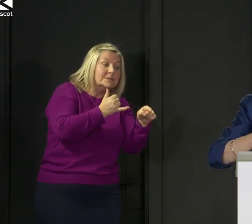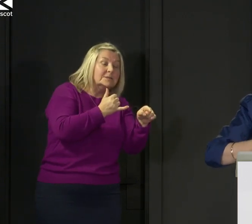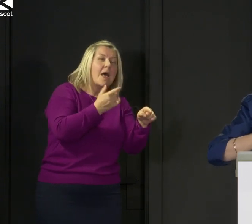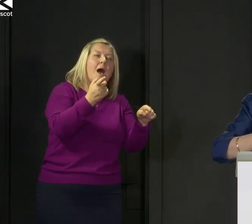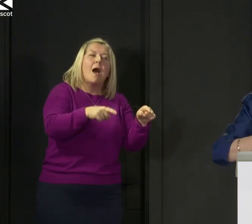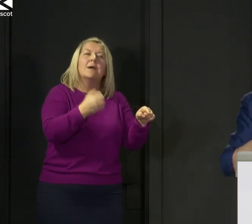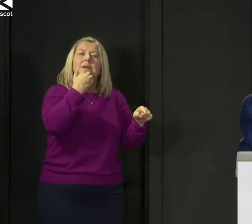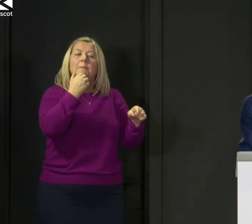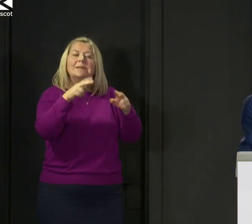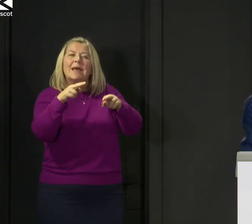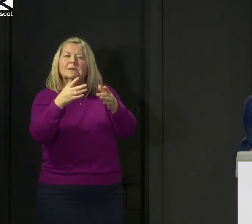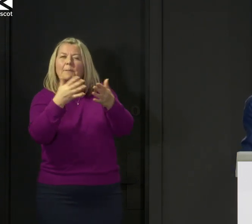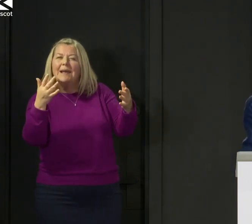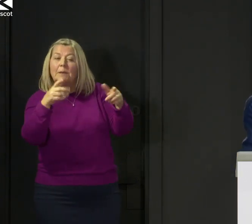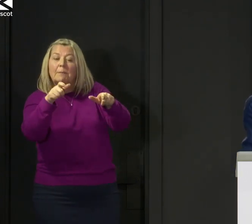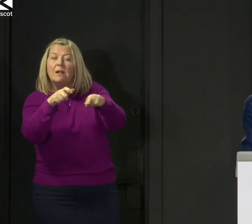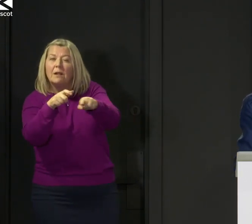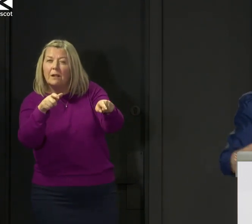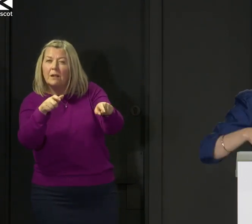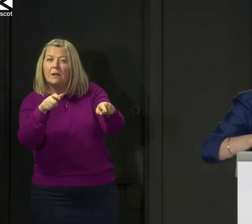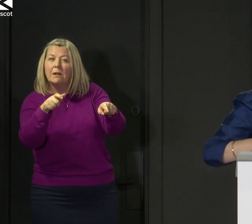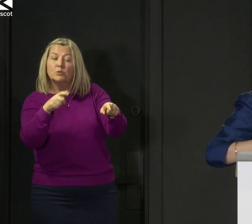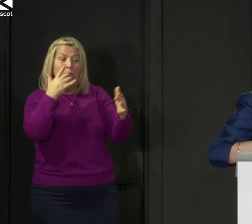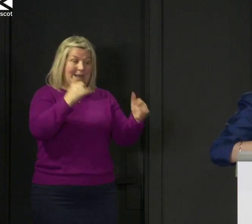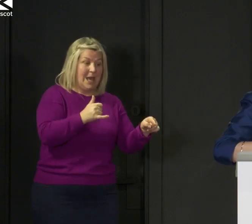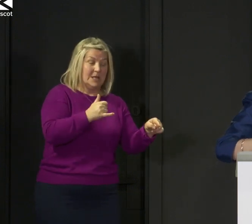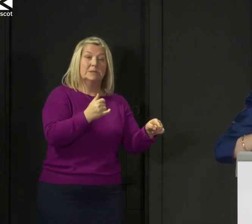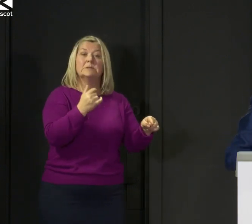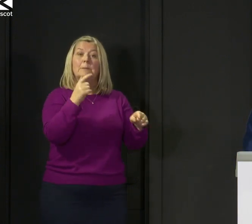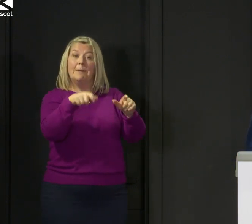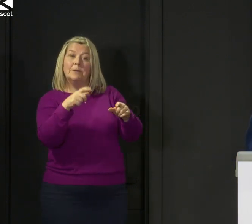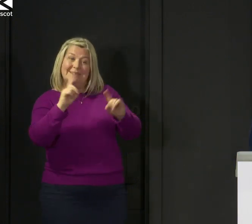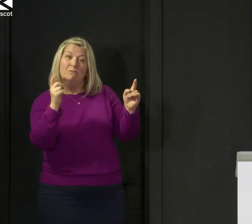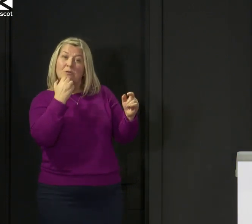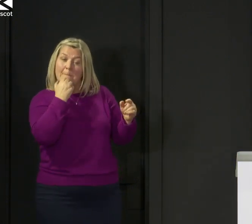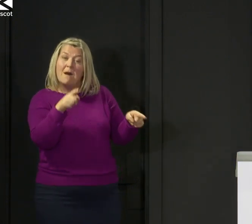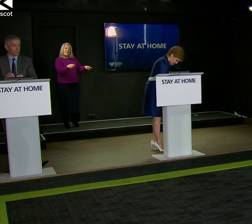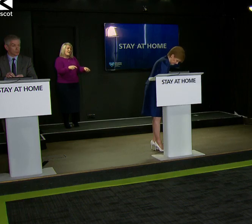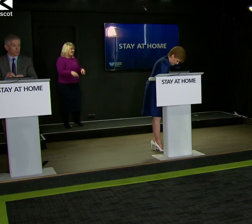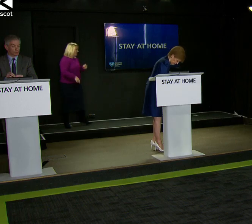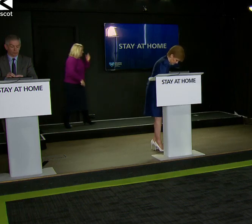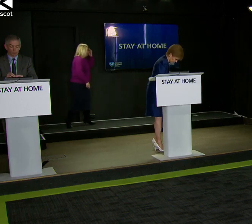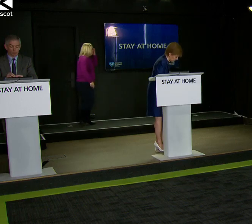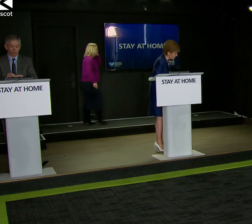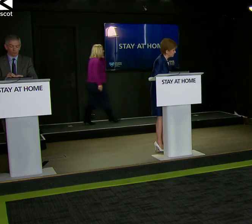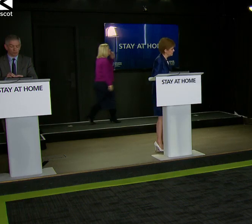need more than one test, again, for clinical reasons. Jeane do you want to say more about the work we are doing around testing?